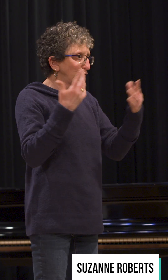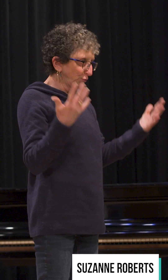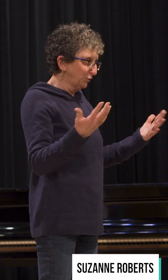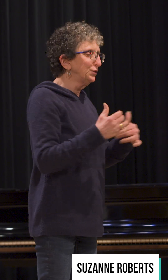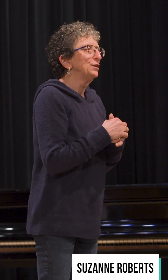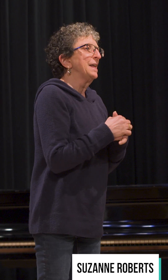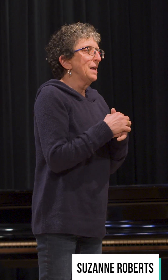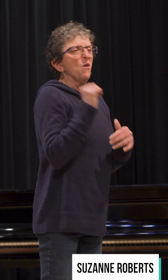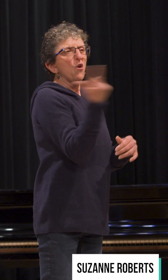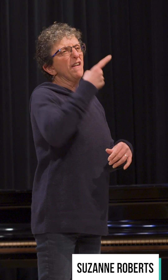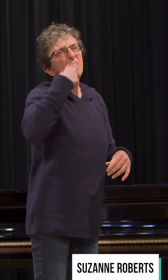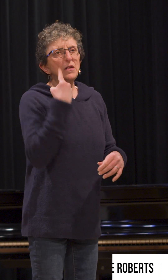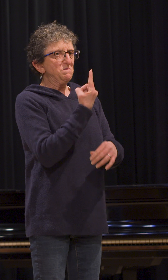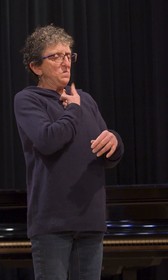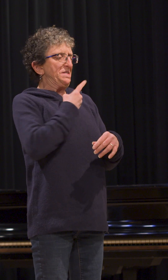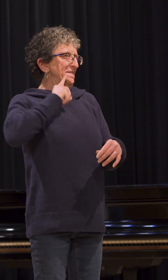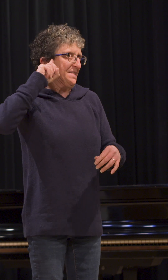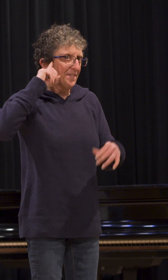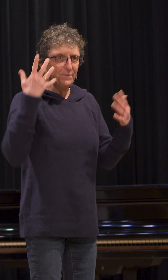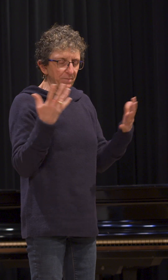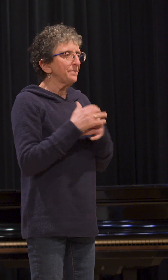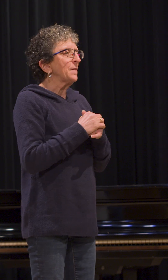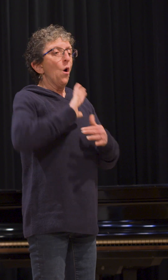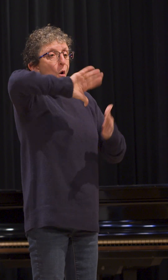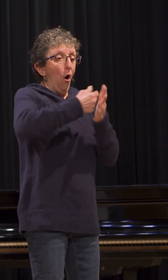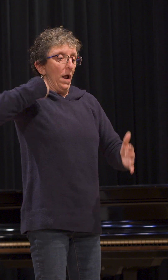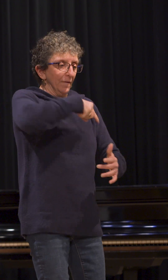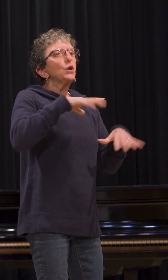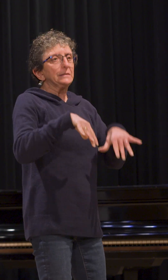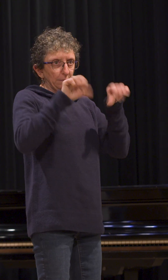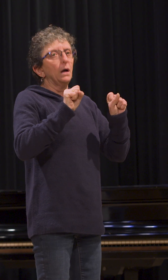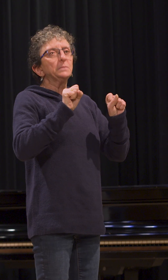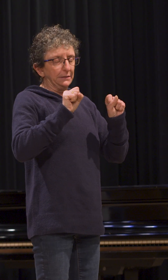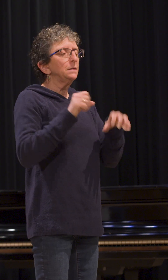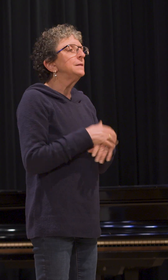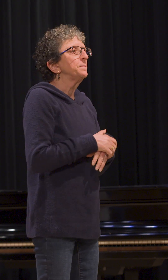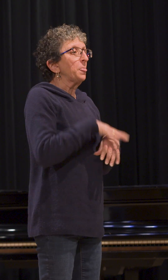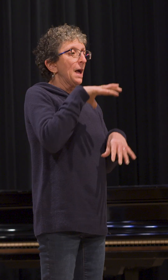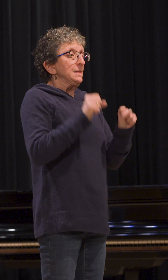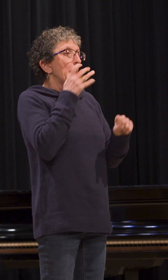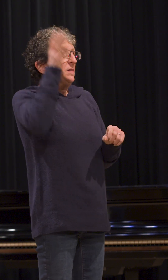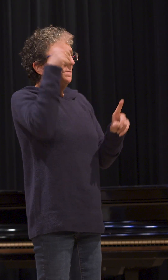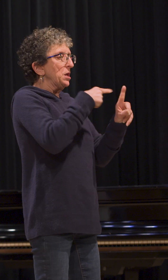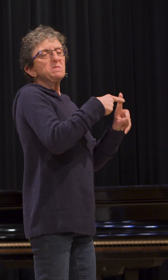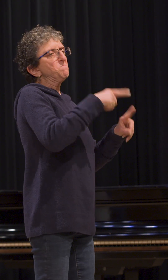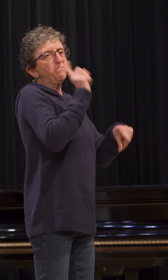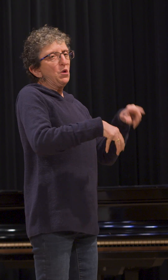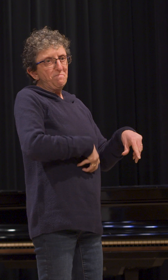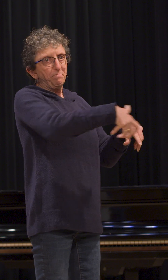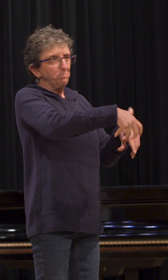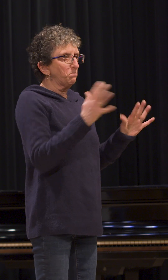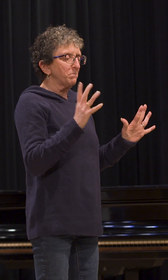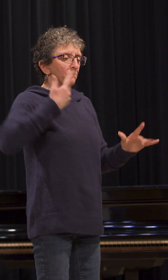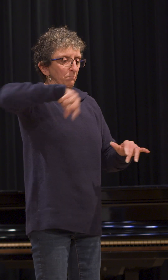parents. I also have adoptive siblings and my whole family is hearing except for me.